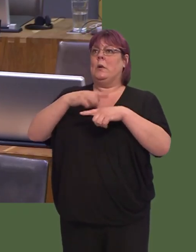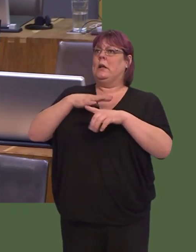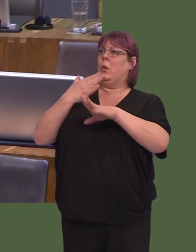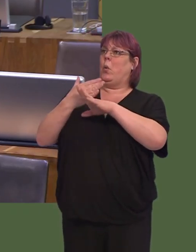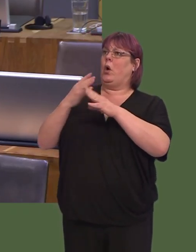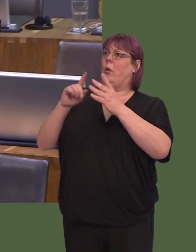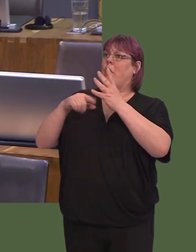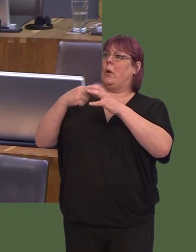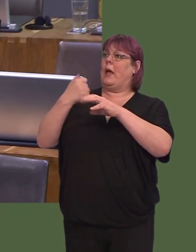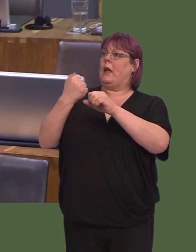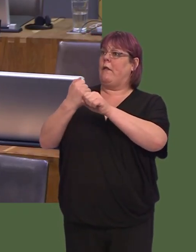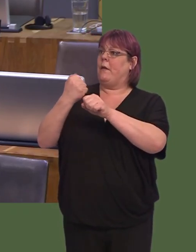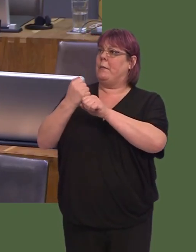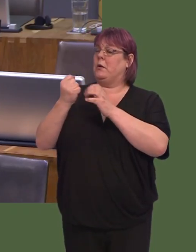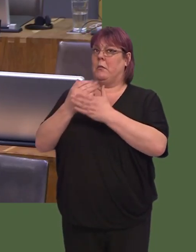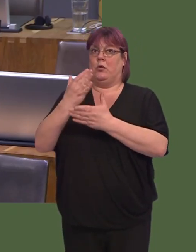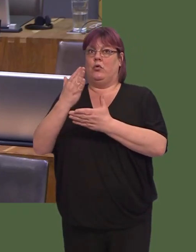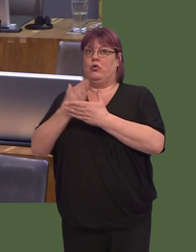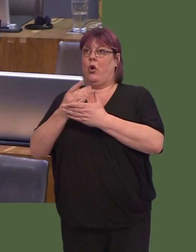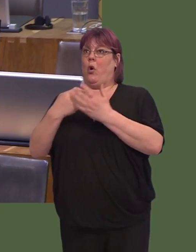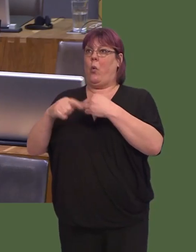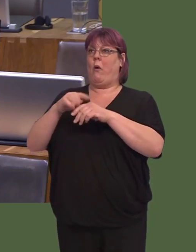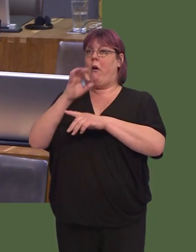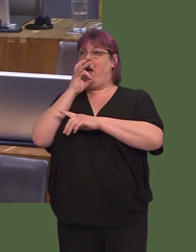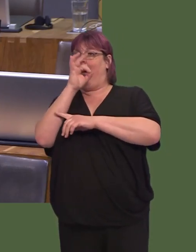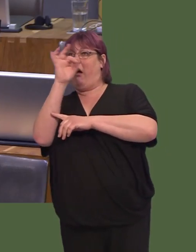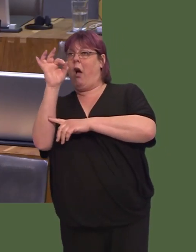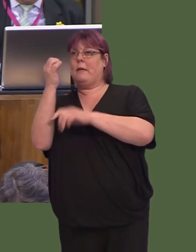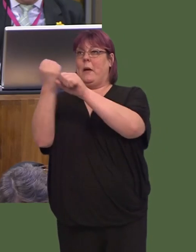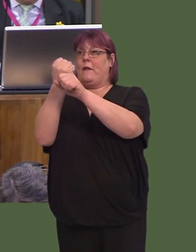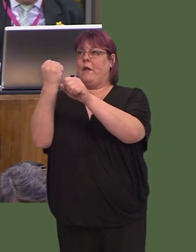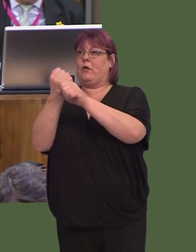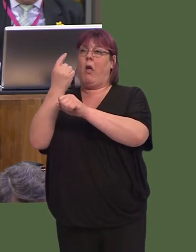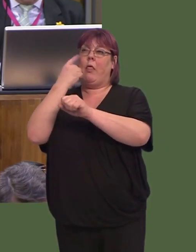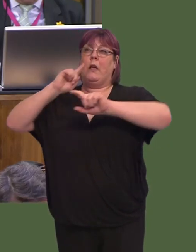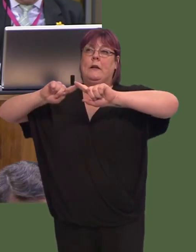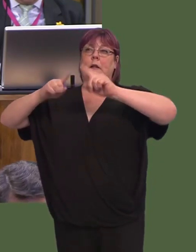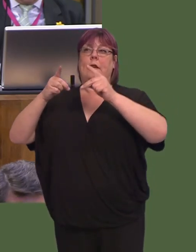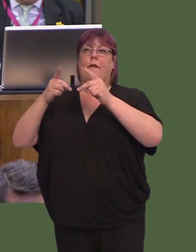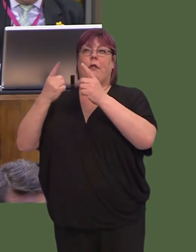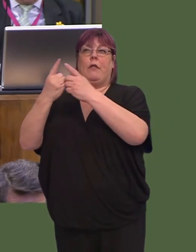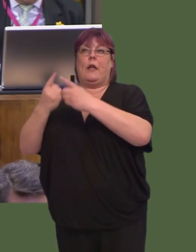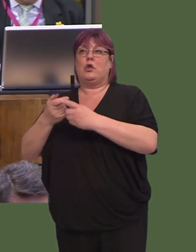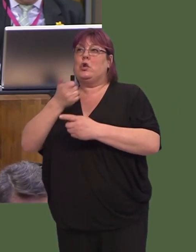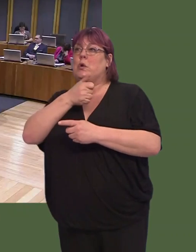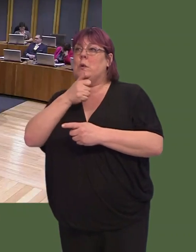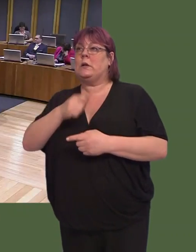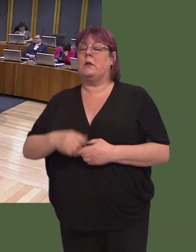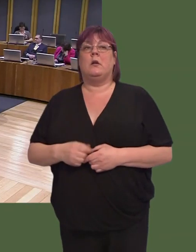to ensure that we put some pressure on manufacturers to come up with alternatives. There are lots of things we can do in the meantime, though, and I will certainly be